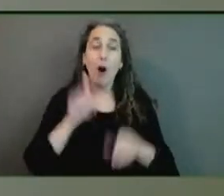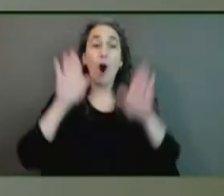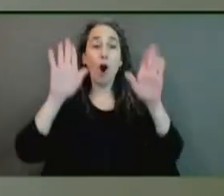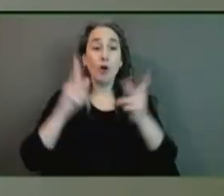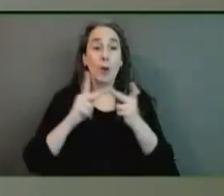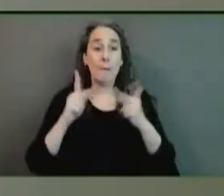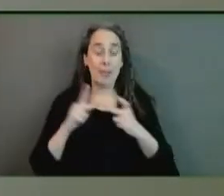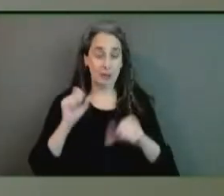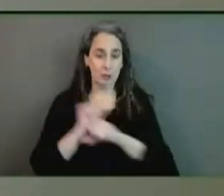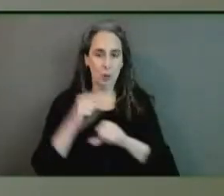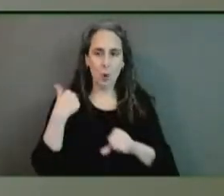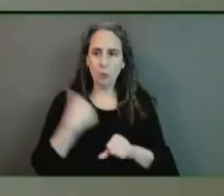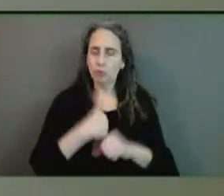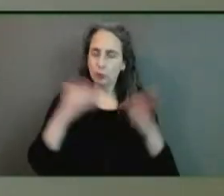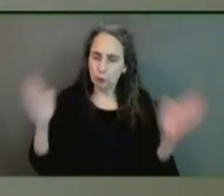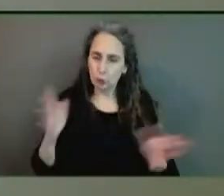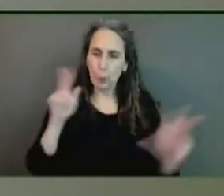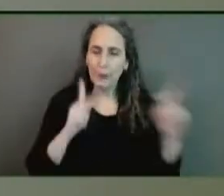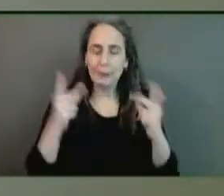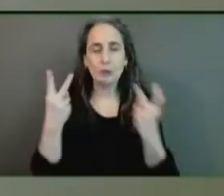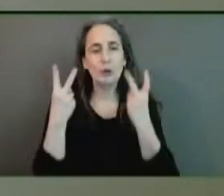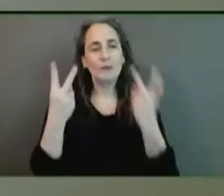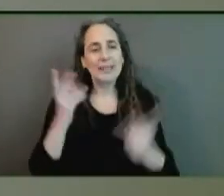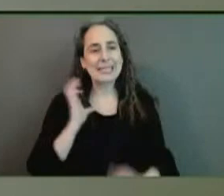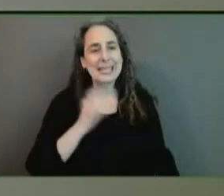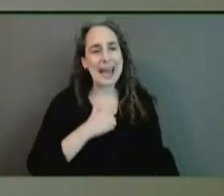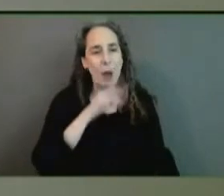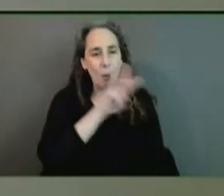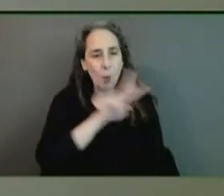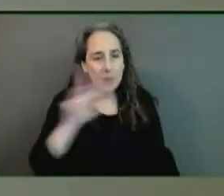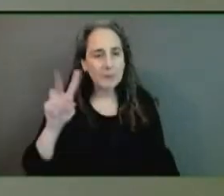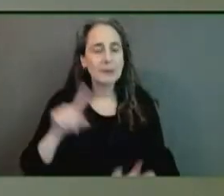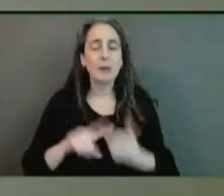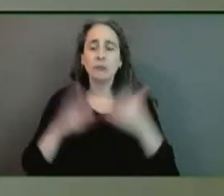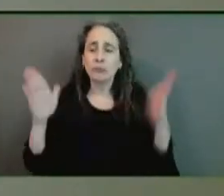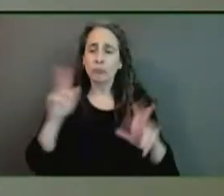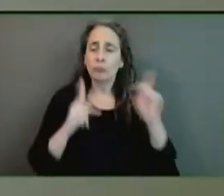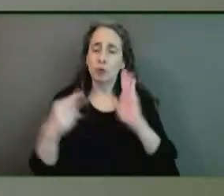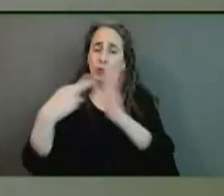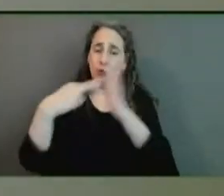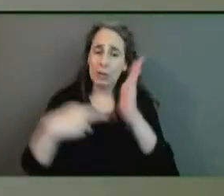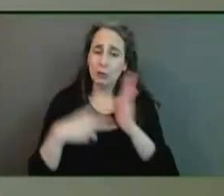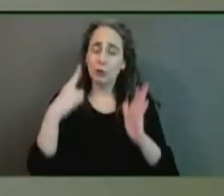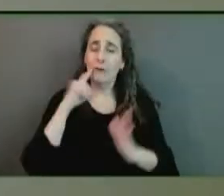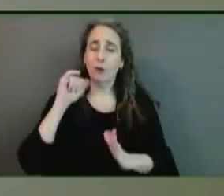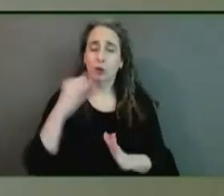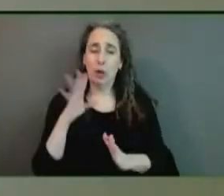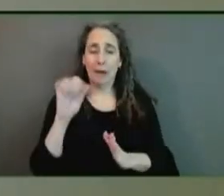employment and we are a great place to work. And so we encourage people to visit our